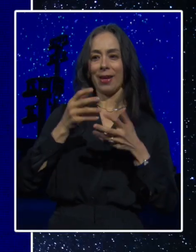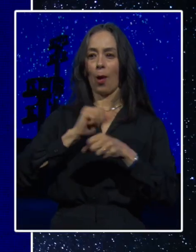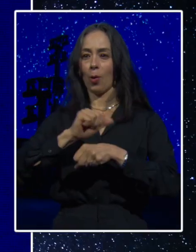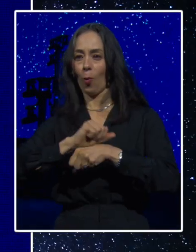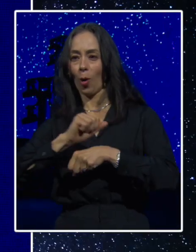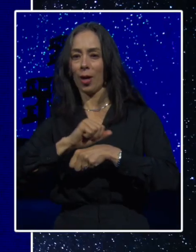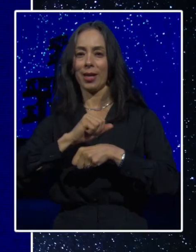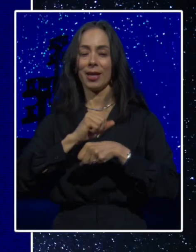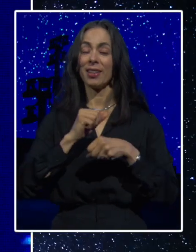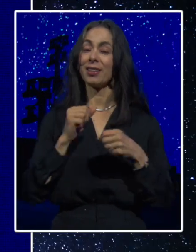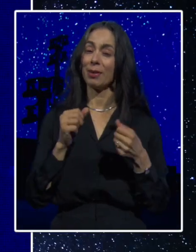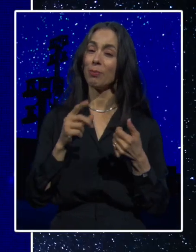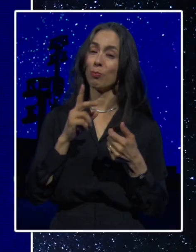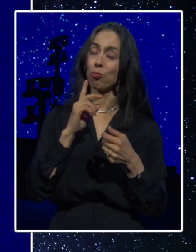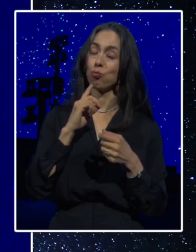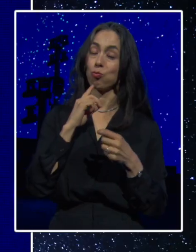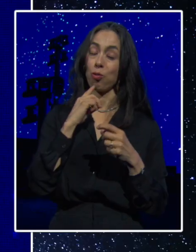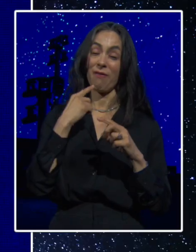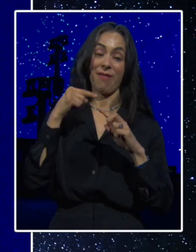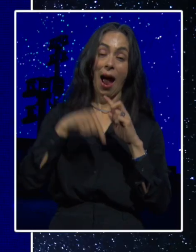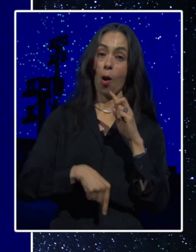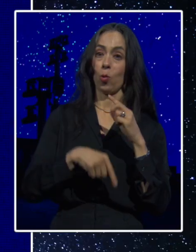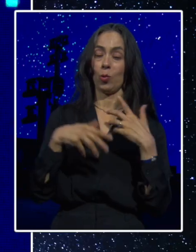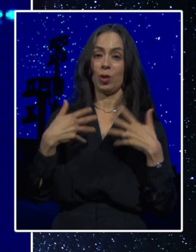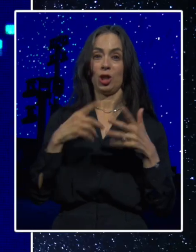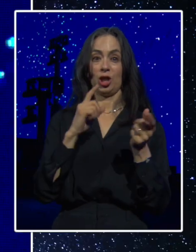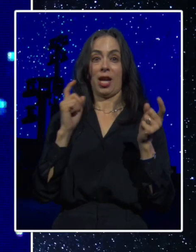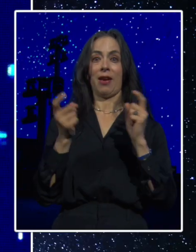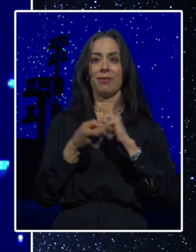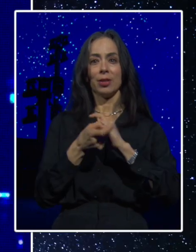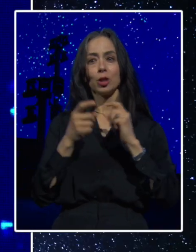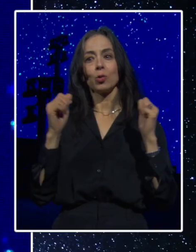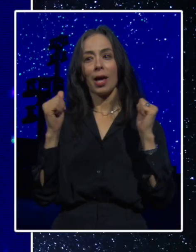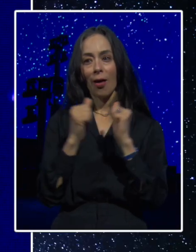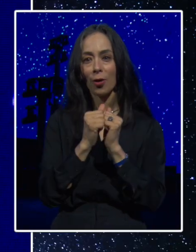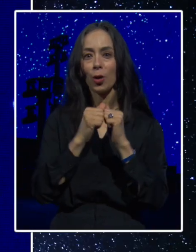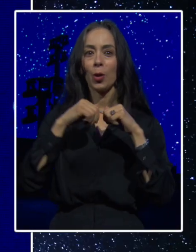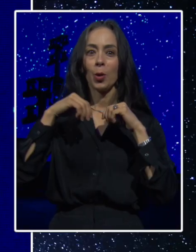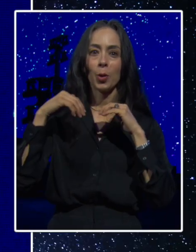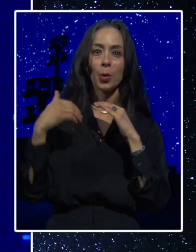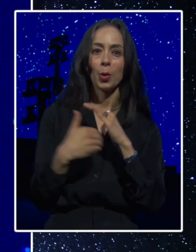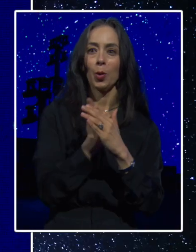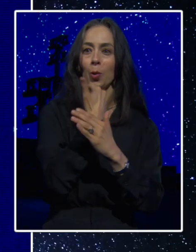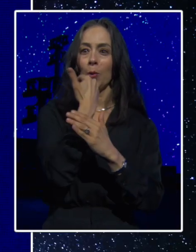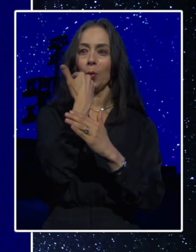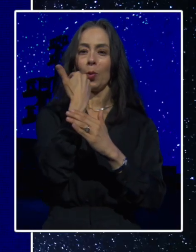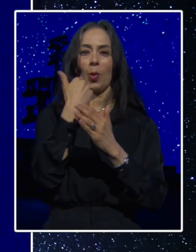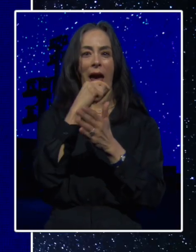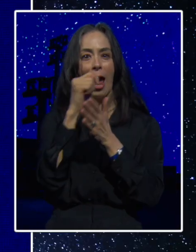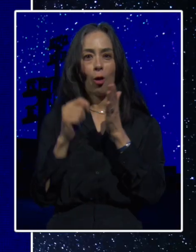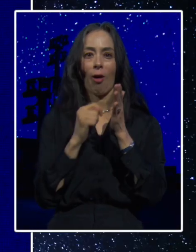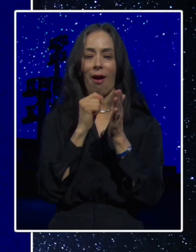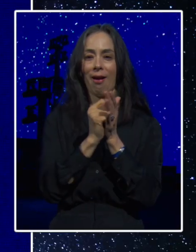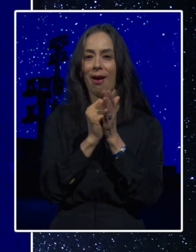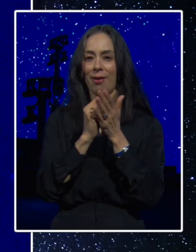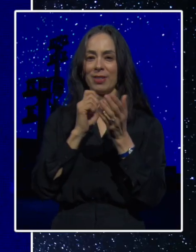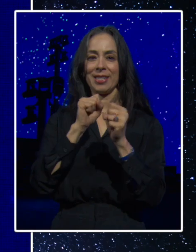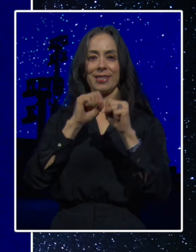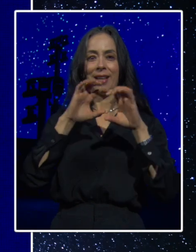These are profound shifts and together they mark a new era of AI-driven business and societal transformation.